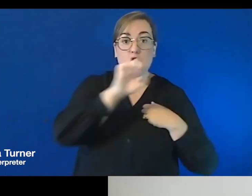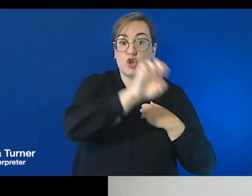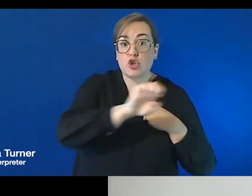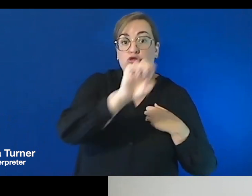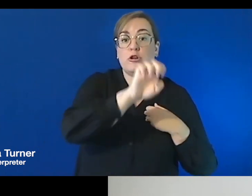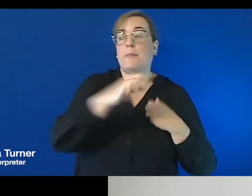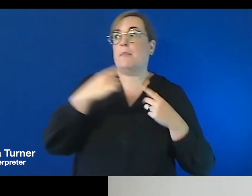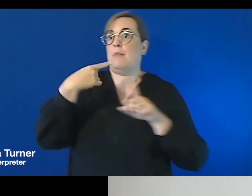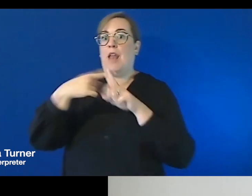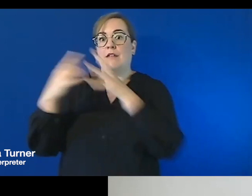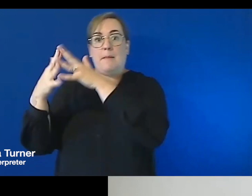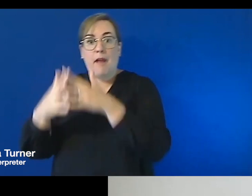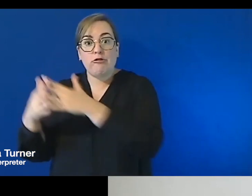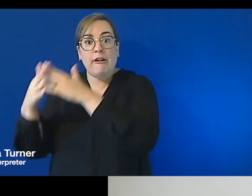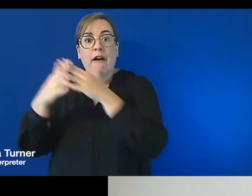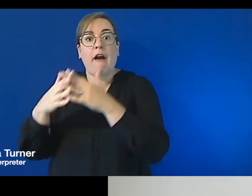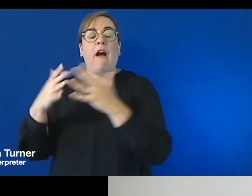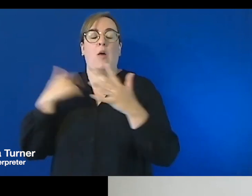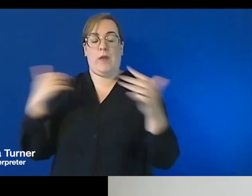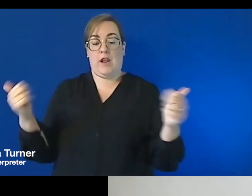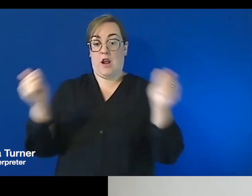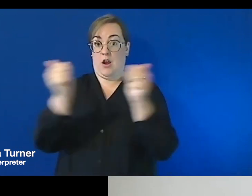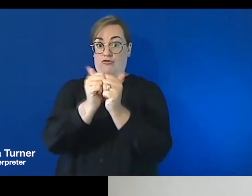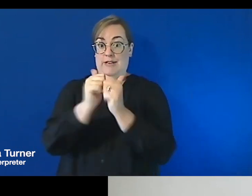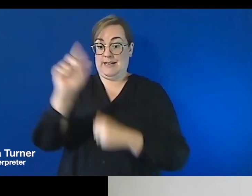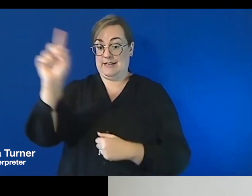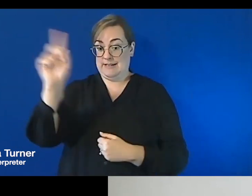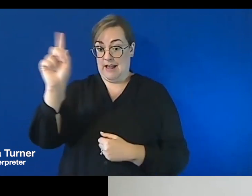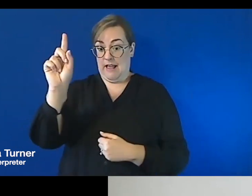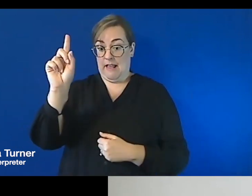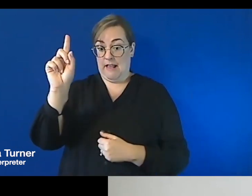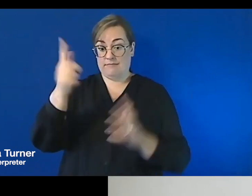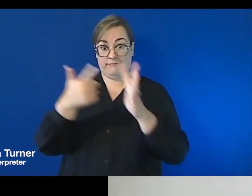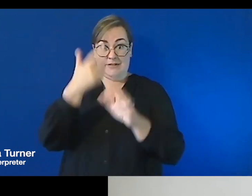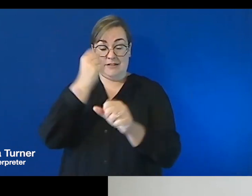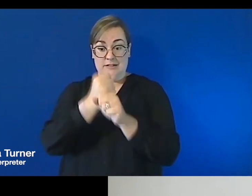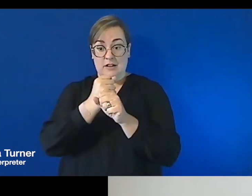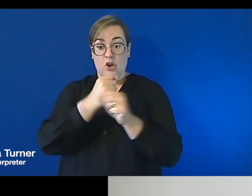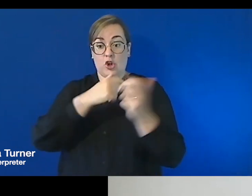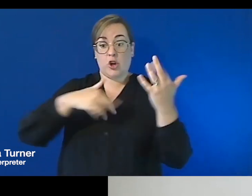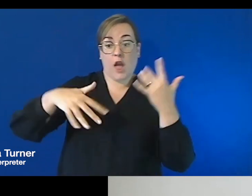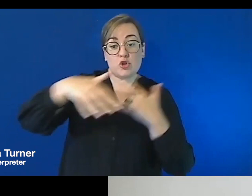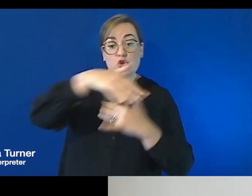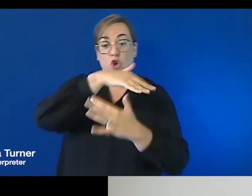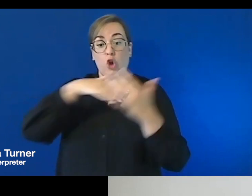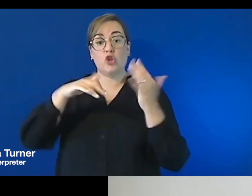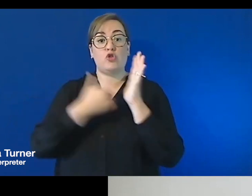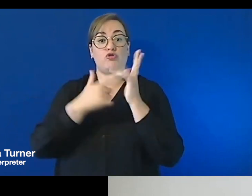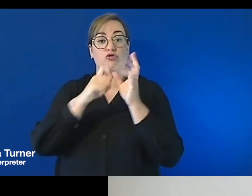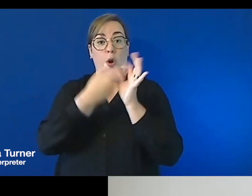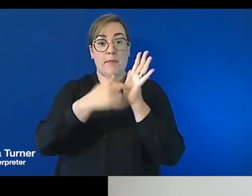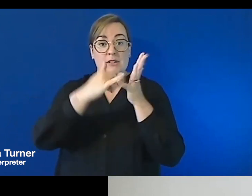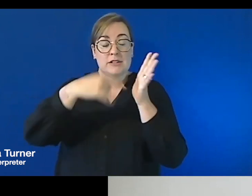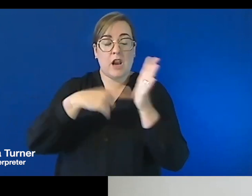and we agreed that today, for instance, social robots focused on autism, it's not a field of a